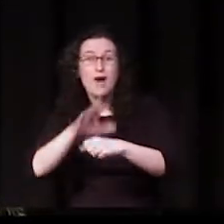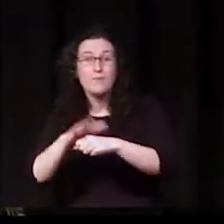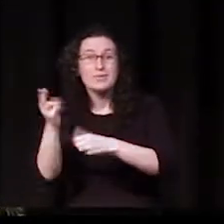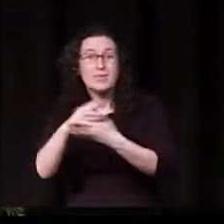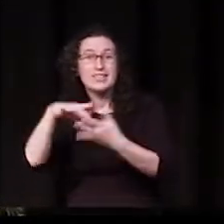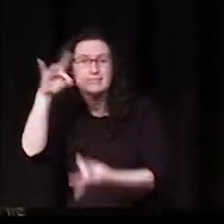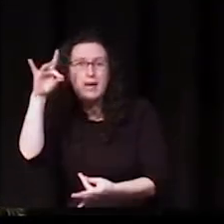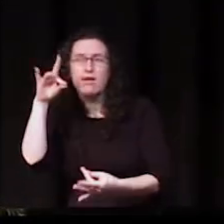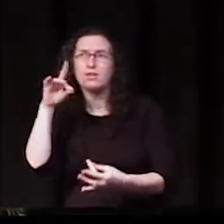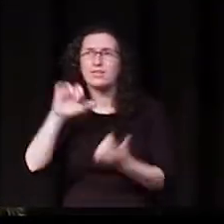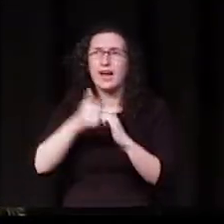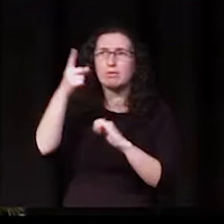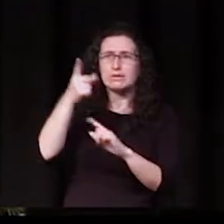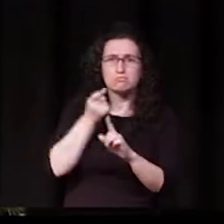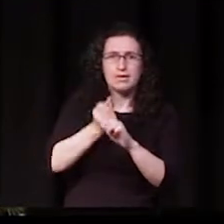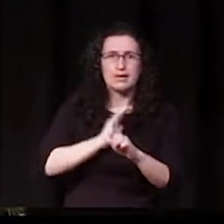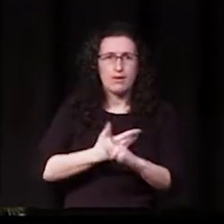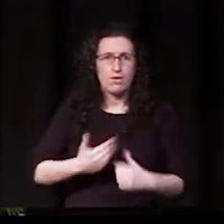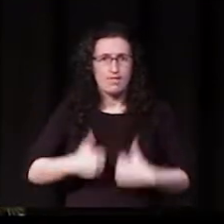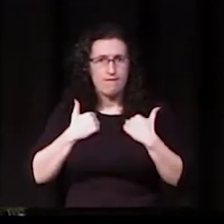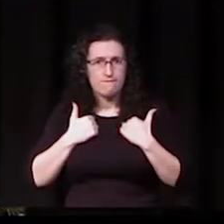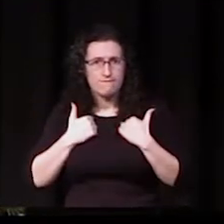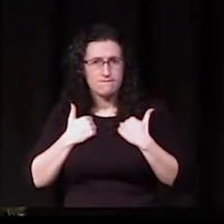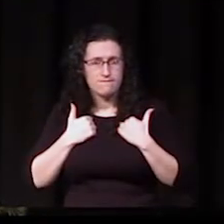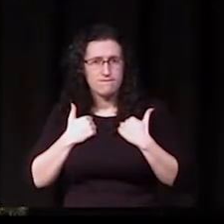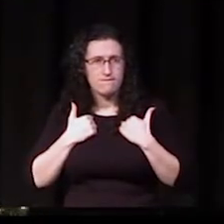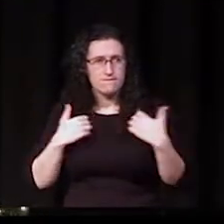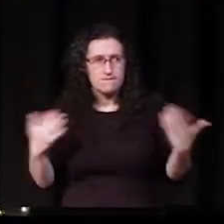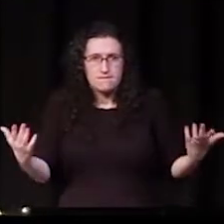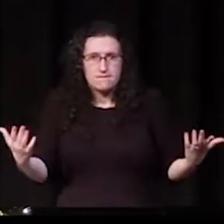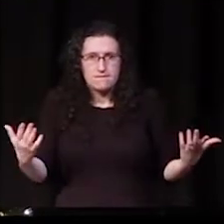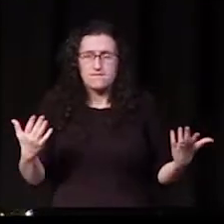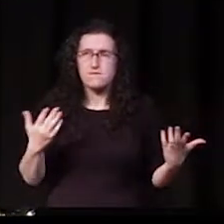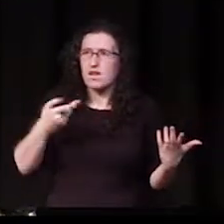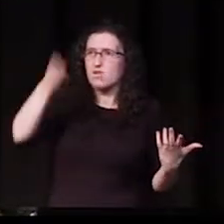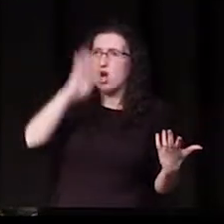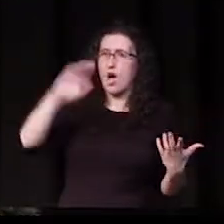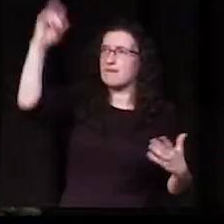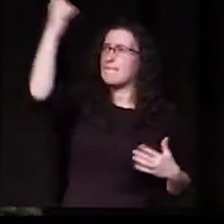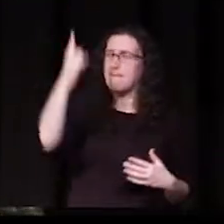in light of His life? What does it matter that God came?